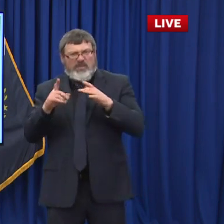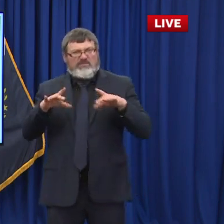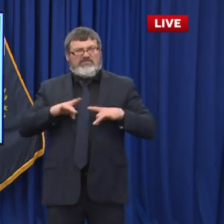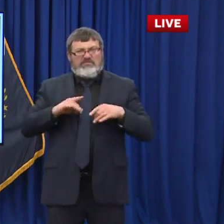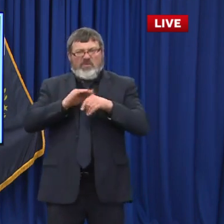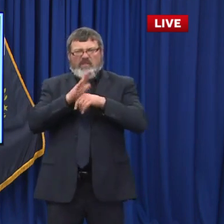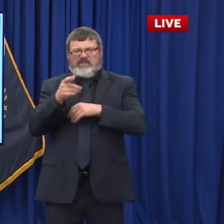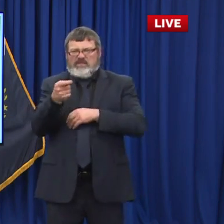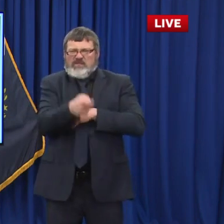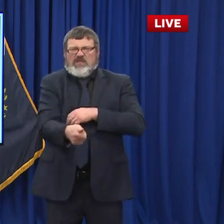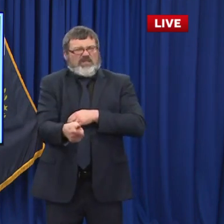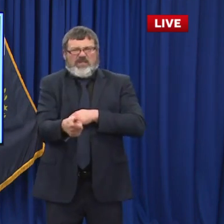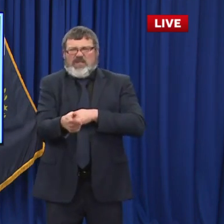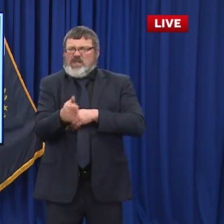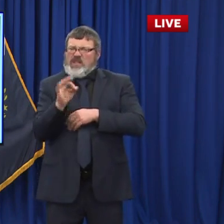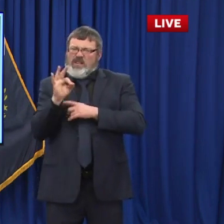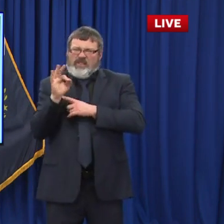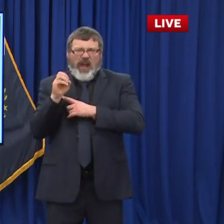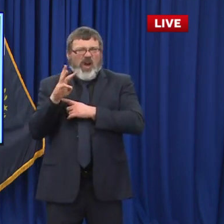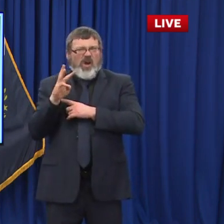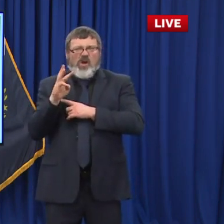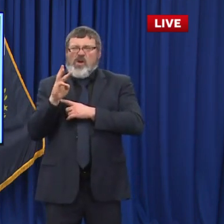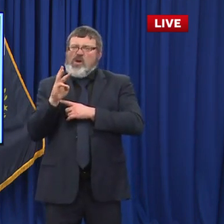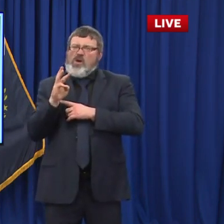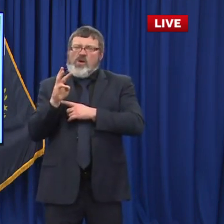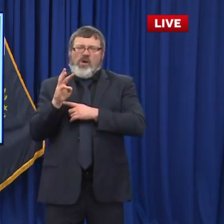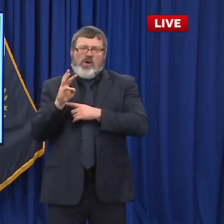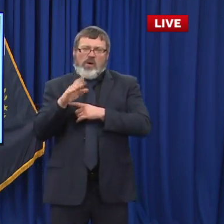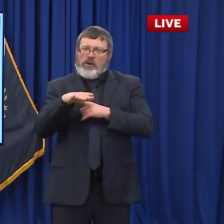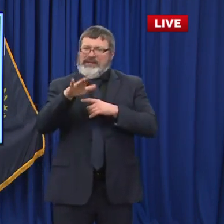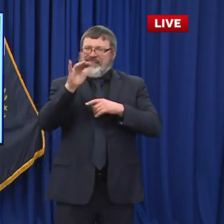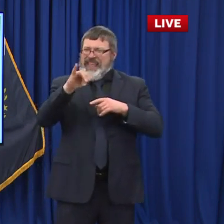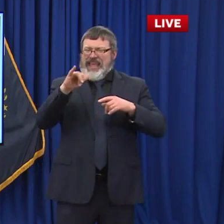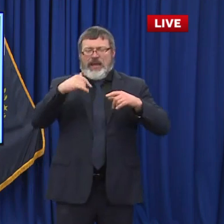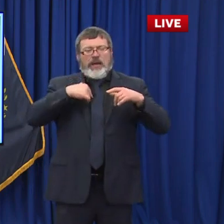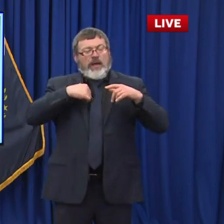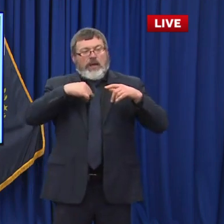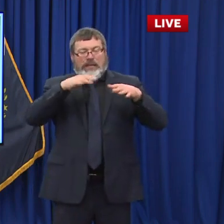EVEN THAT HAS BEEN RARE. THAT IS THE SILVER LINING ON ANY OF THIS.